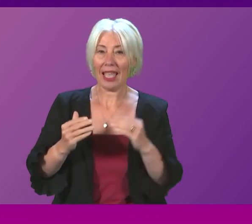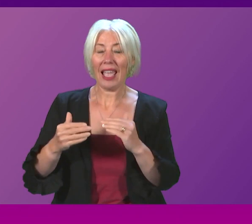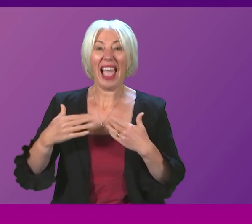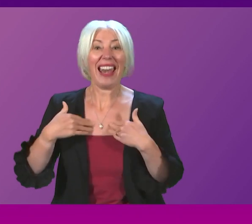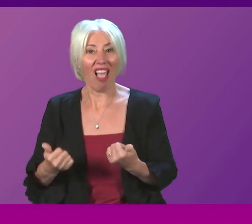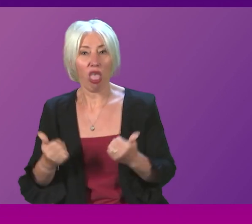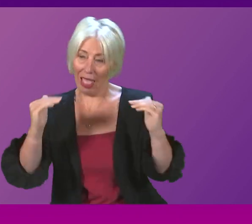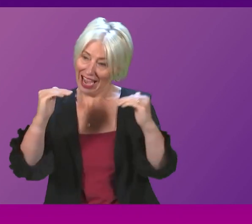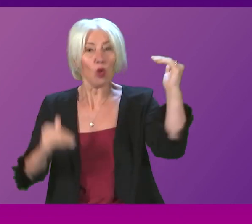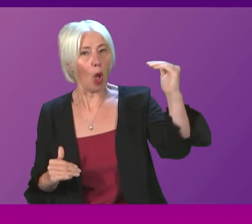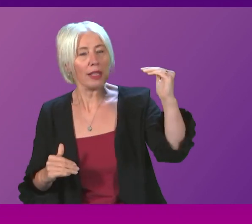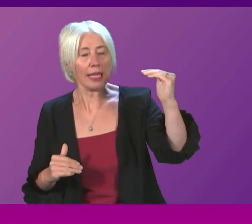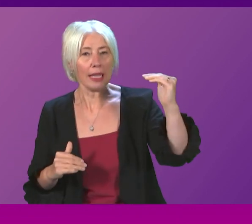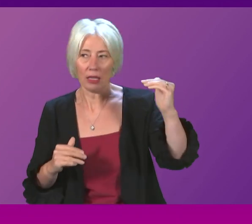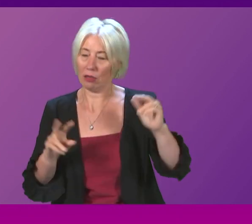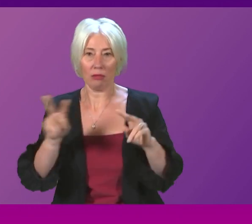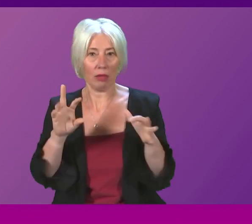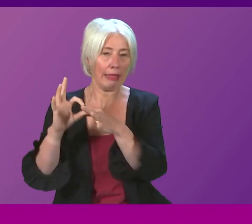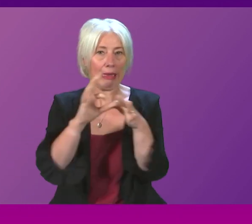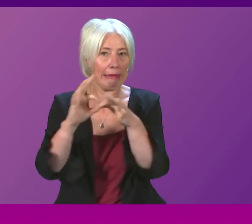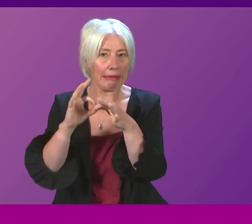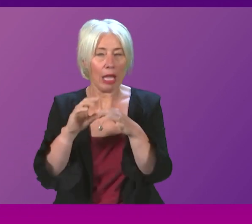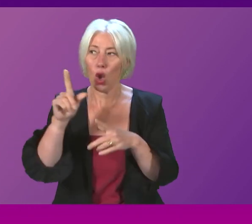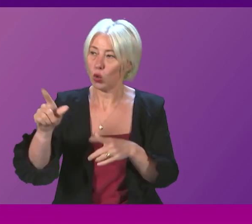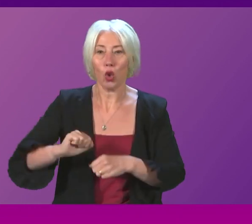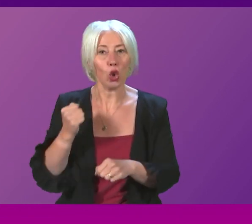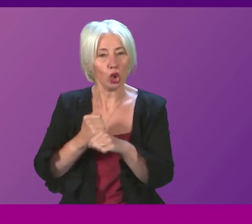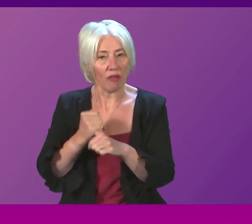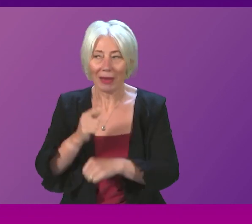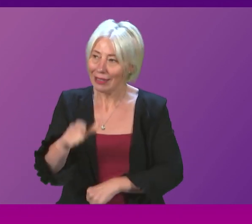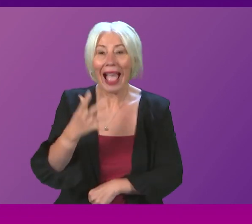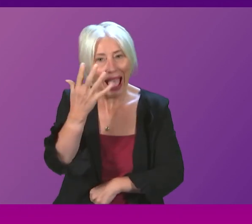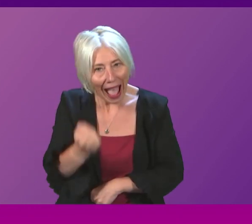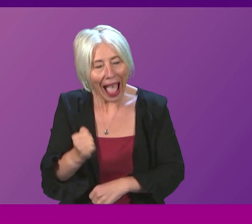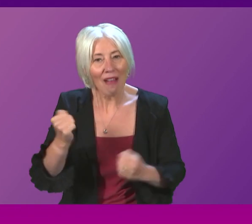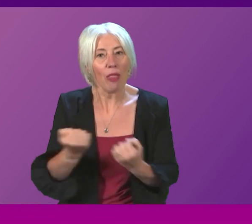Does the First Minister accept that the Scottish Government has the power to redistribute land